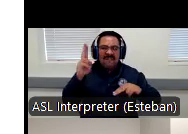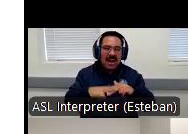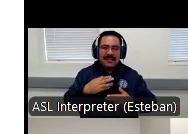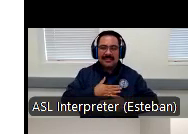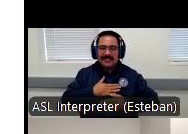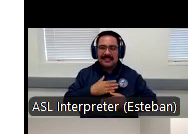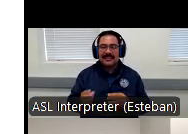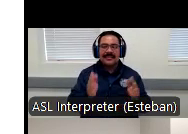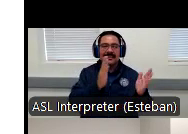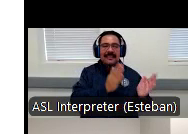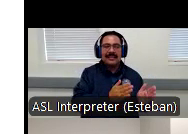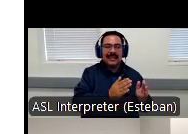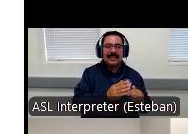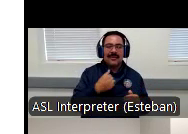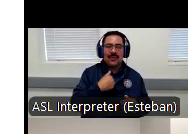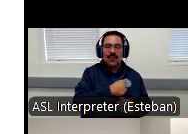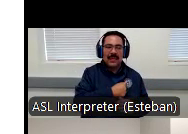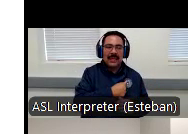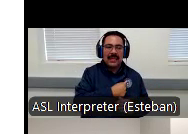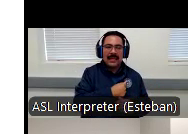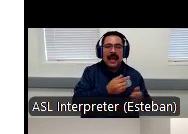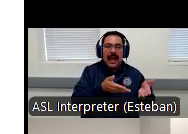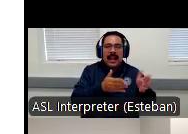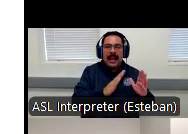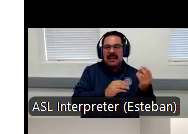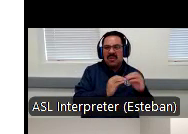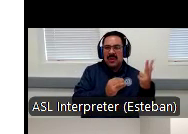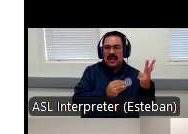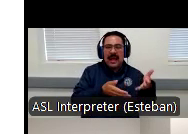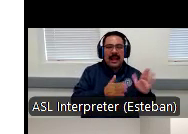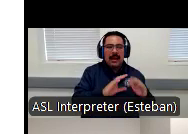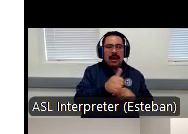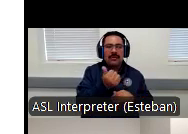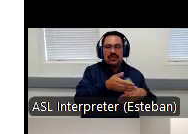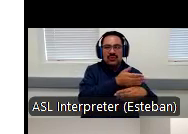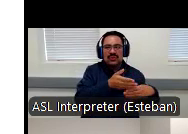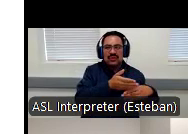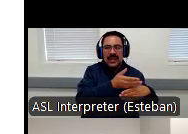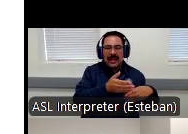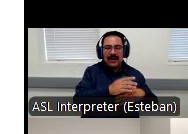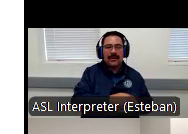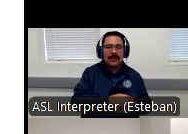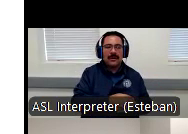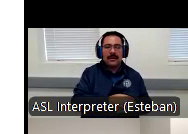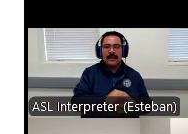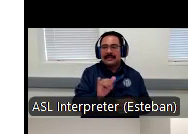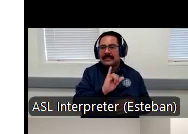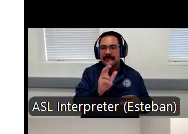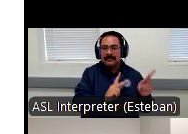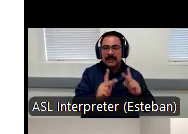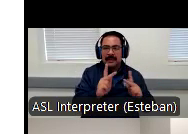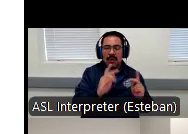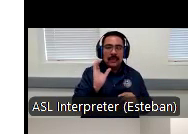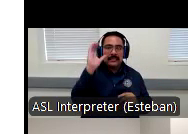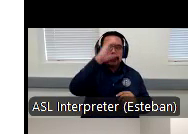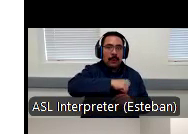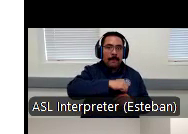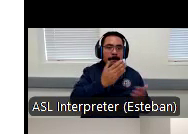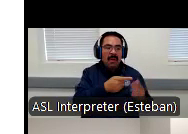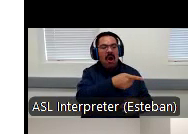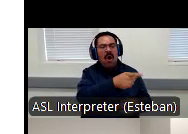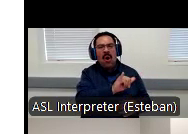and then we allow others to share. Just like when people assume I need help,